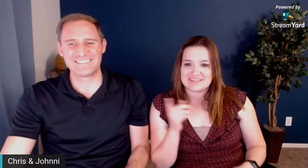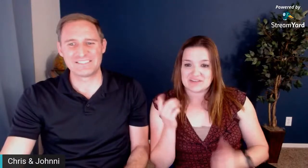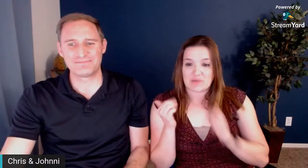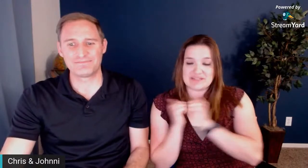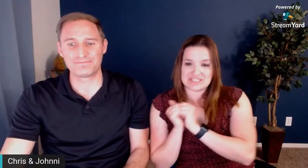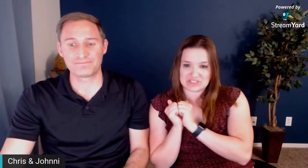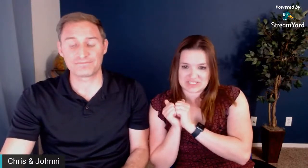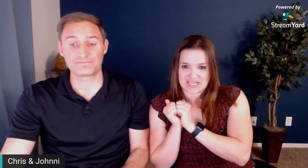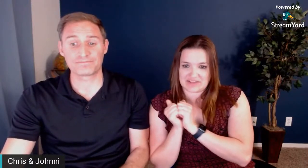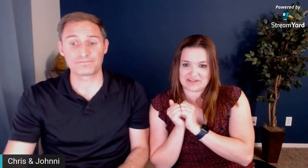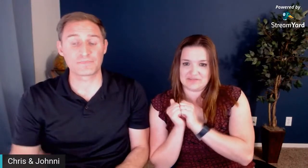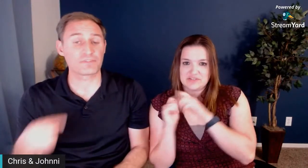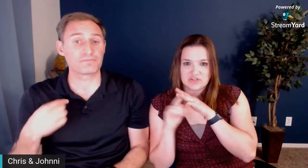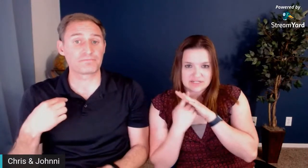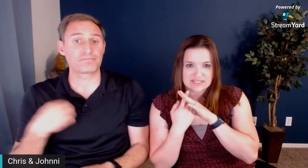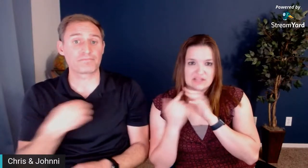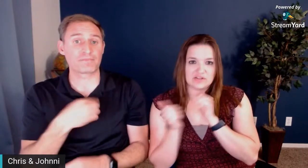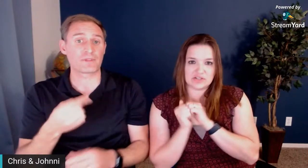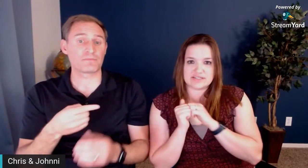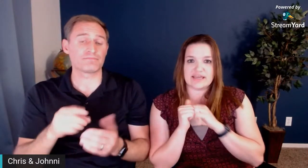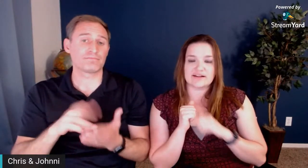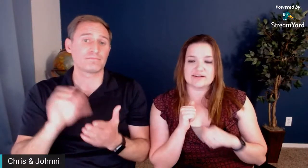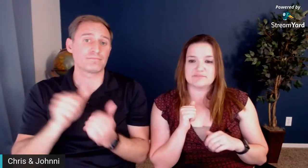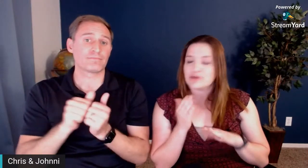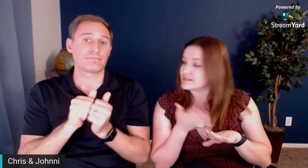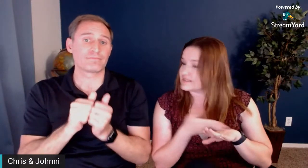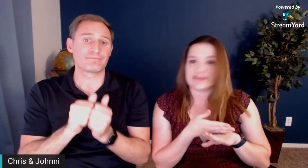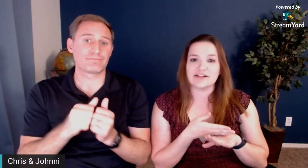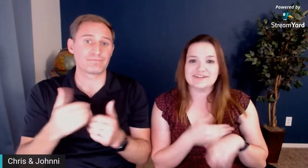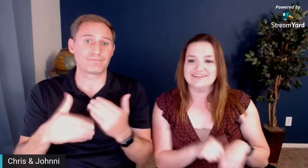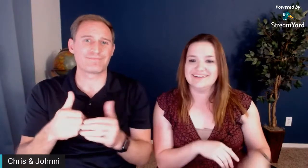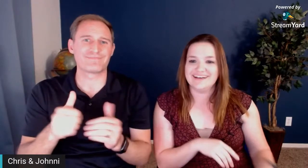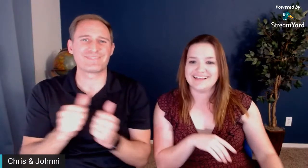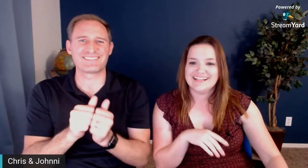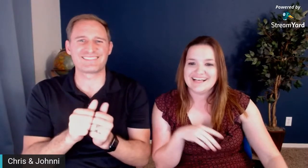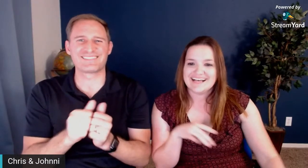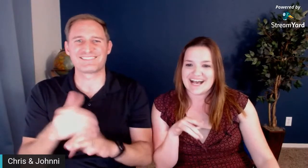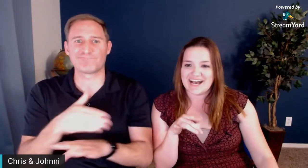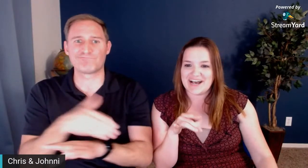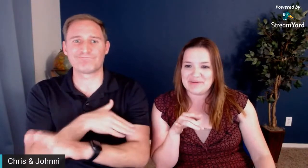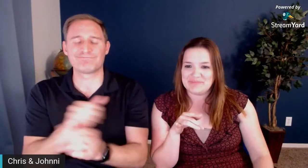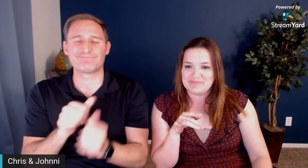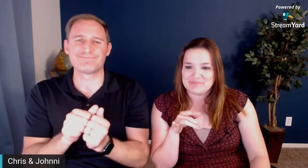so yeah we did learn together we started together learn together progress together um